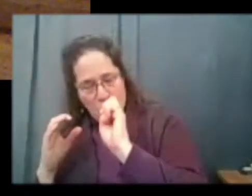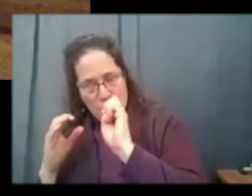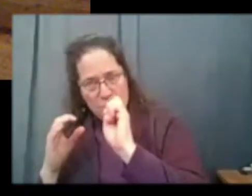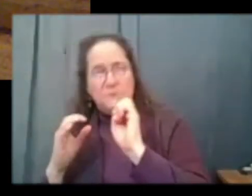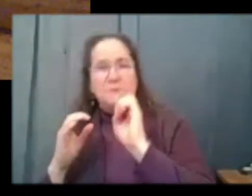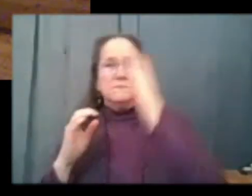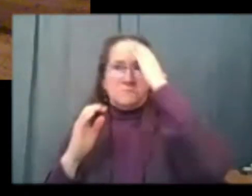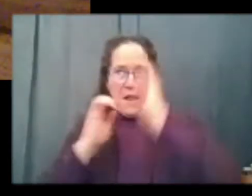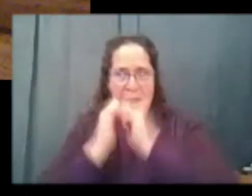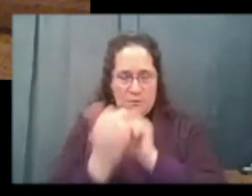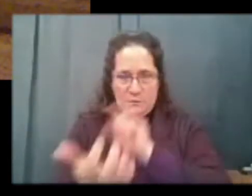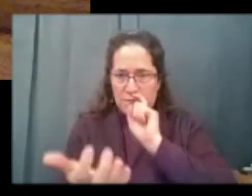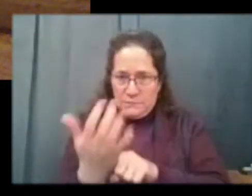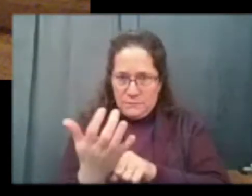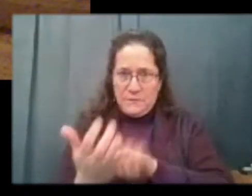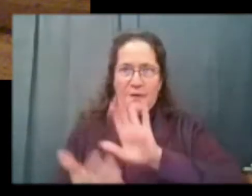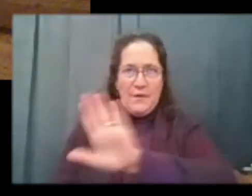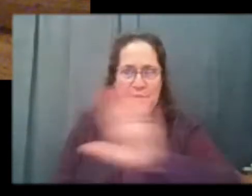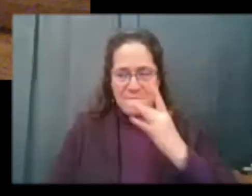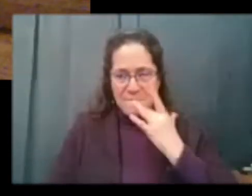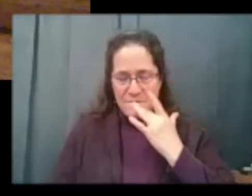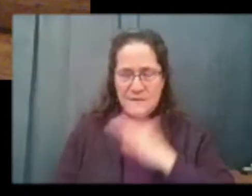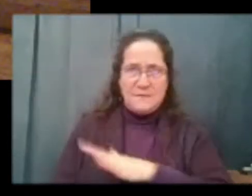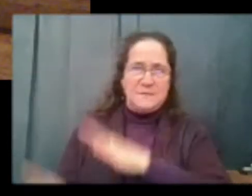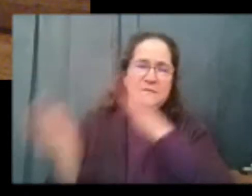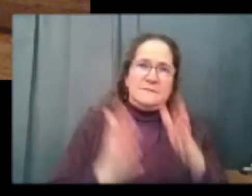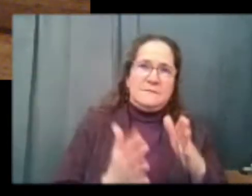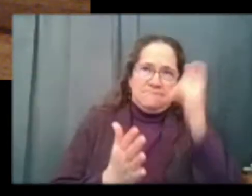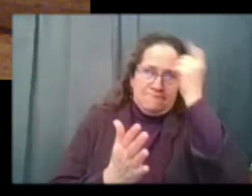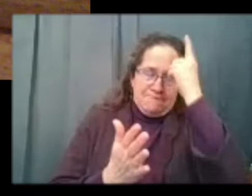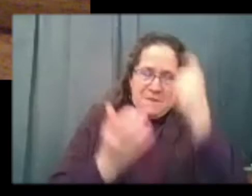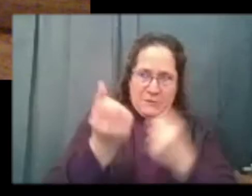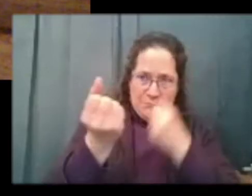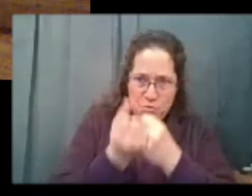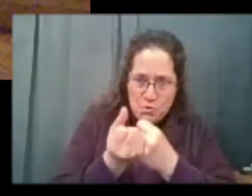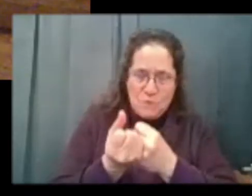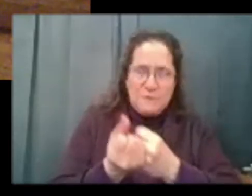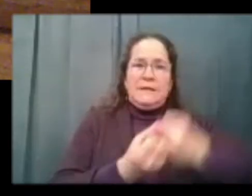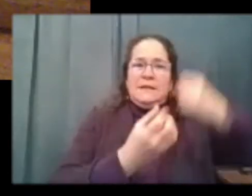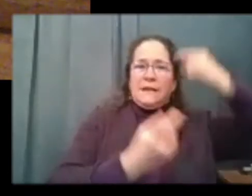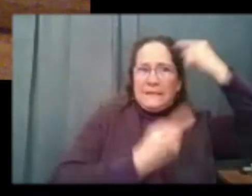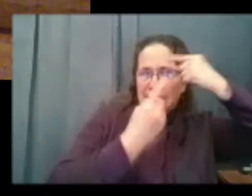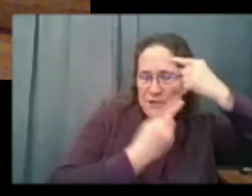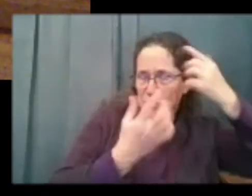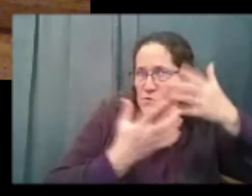supports to put in place and things to consider. Now let's look at how we pull this